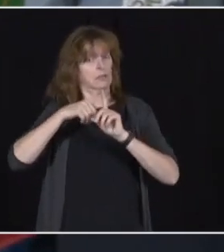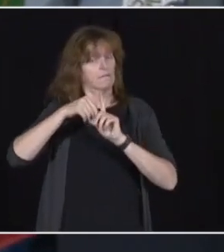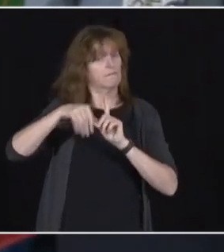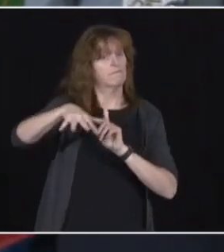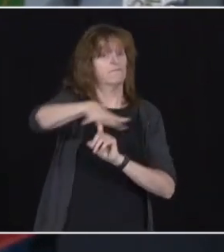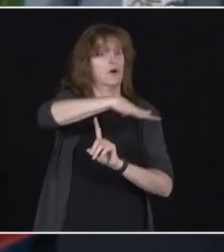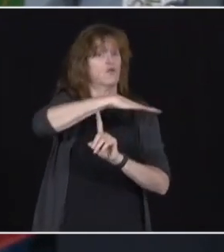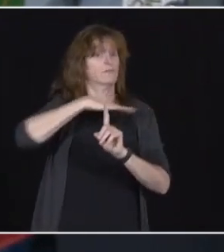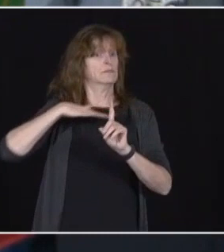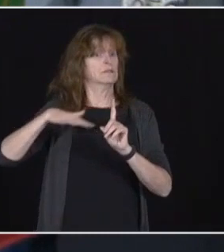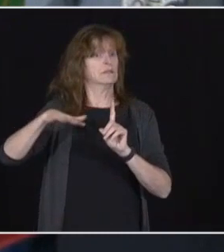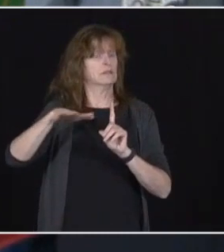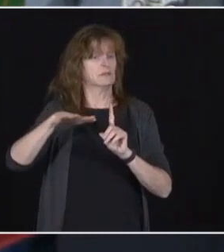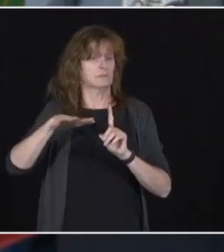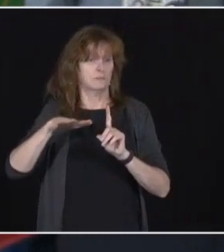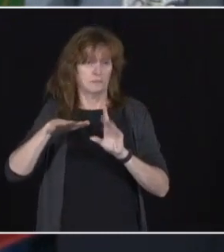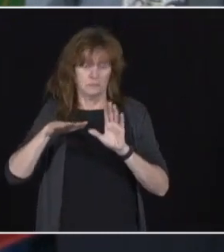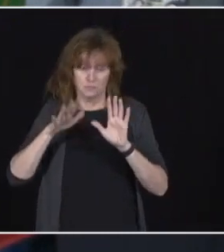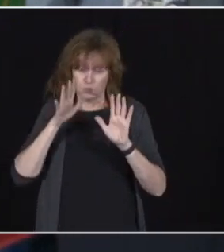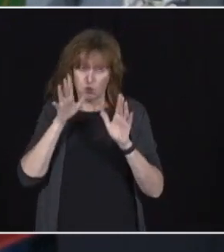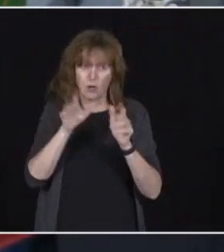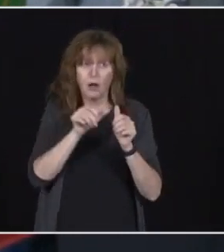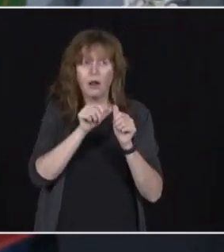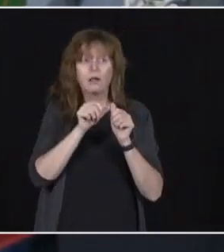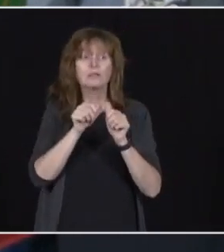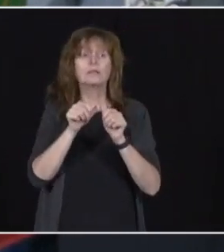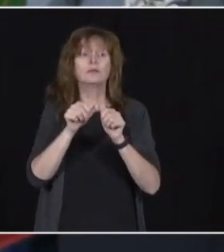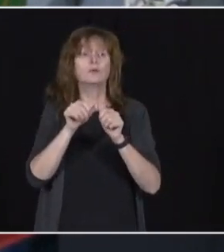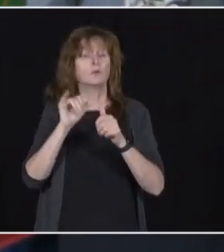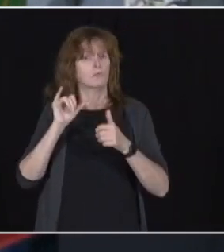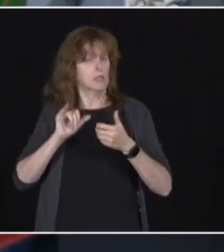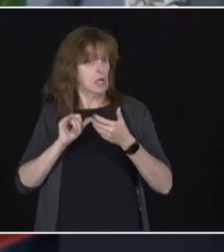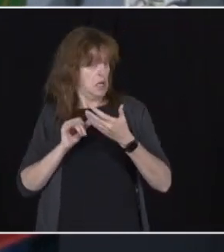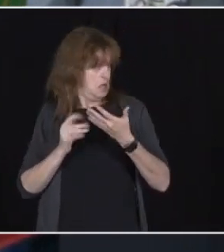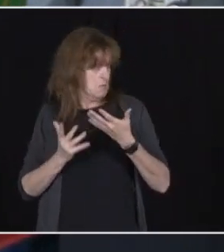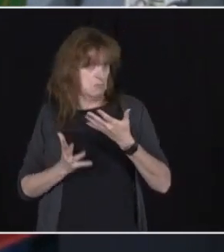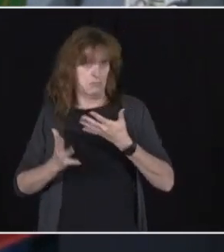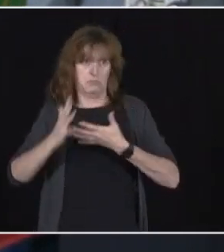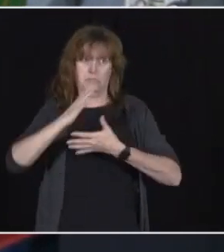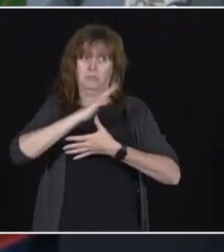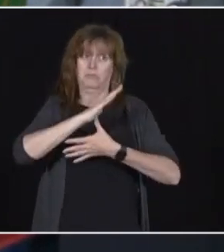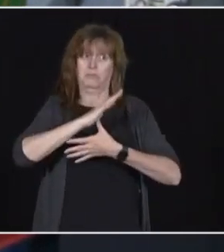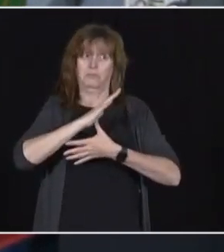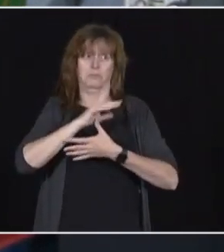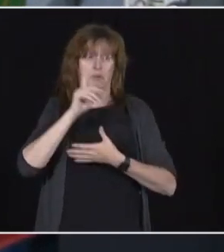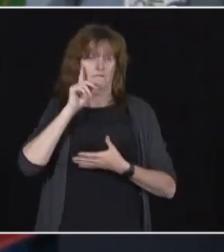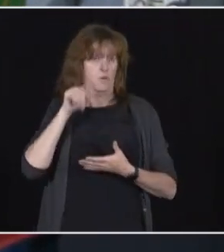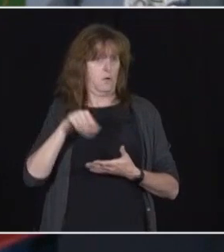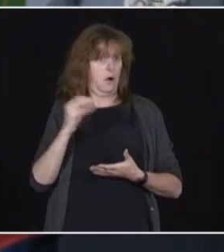Everything is on the table. One of her highest priorities is to protect the environment.